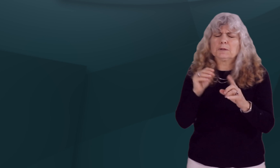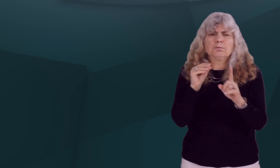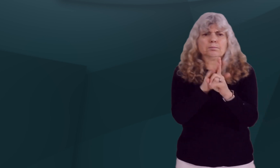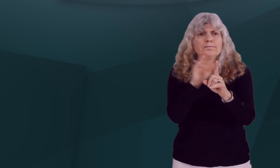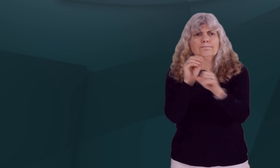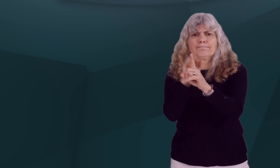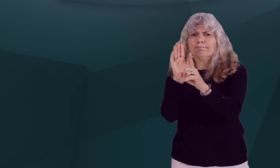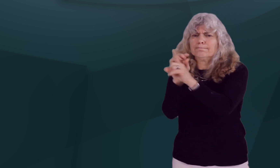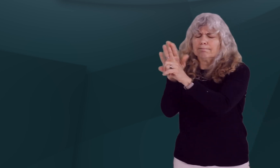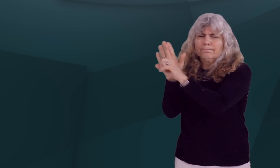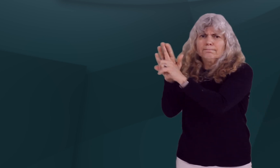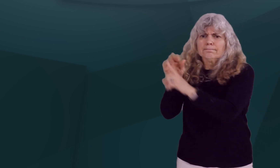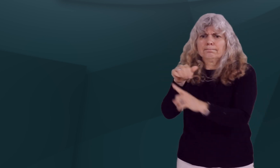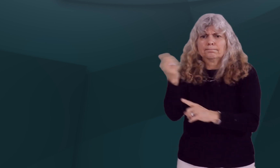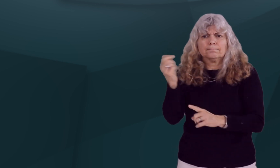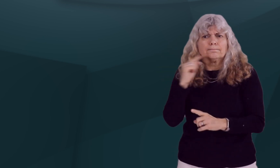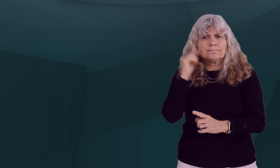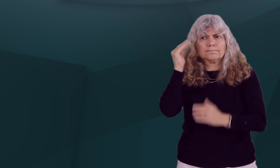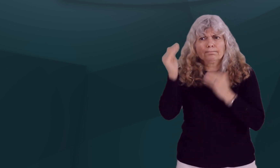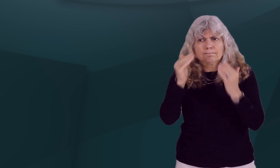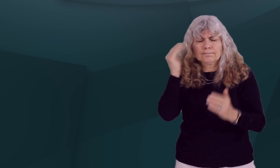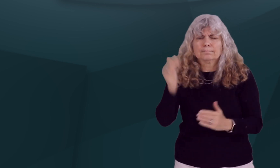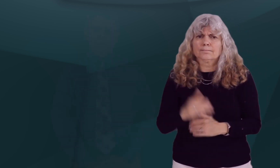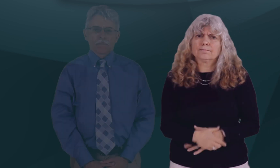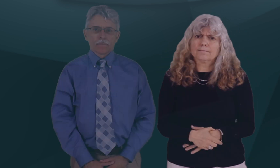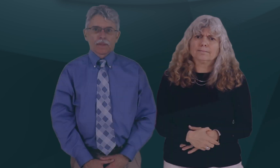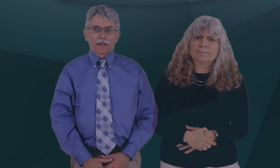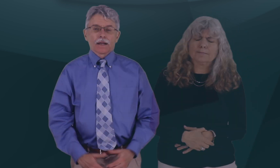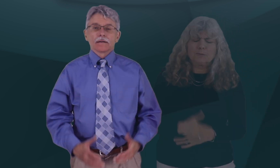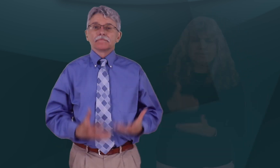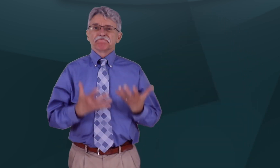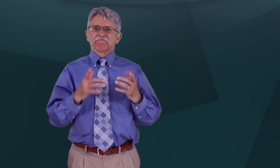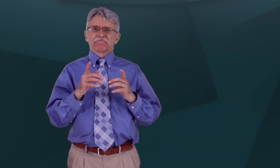That is why it's so important for your child to be exposed to deaf adults.